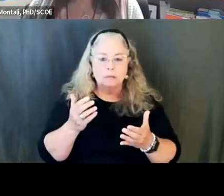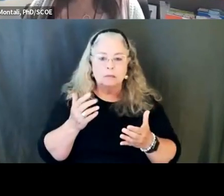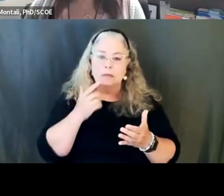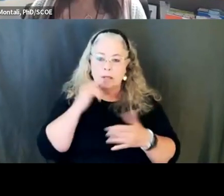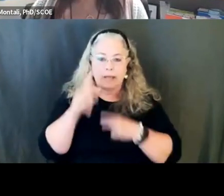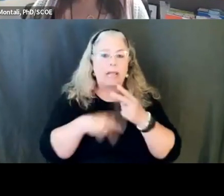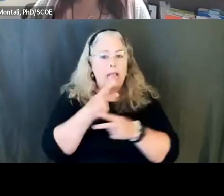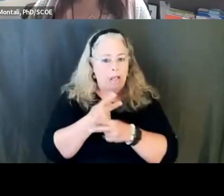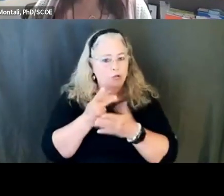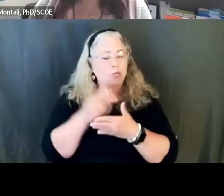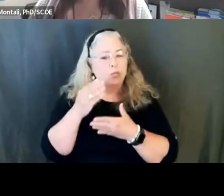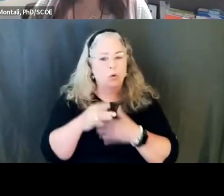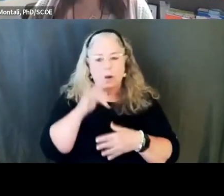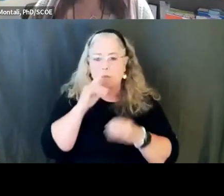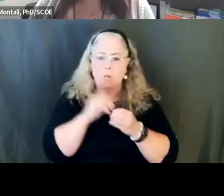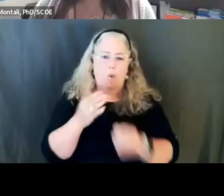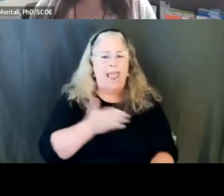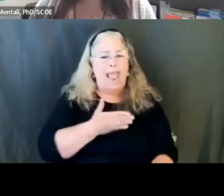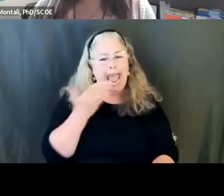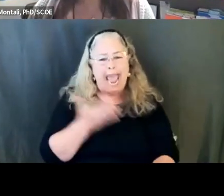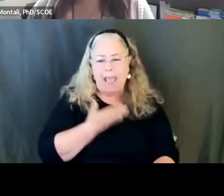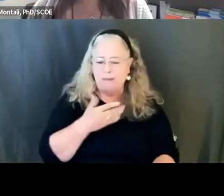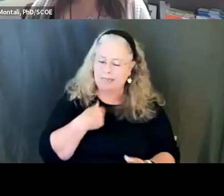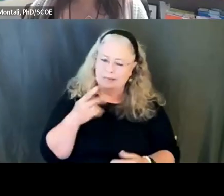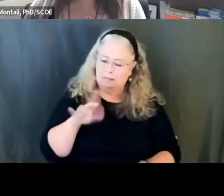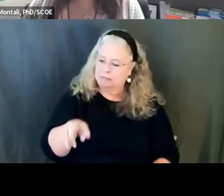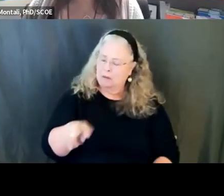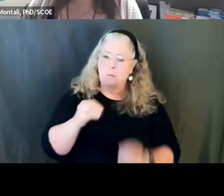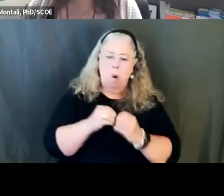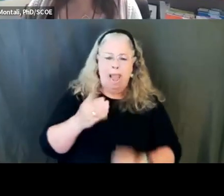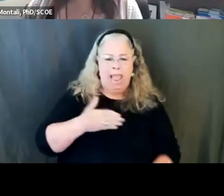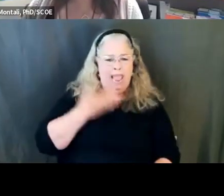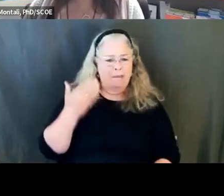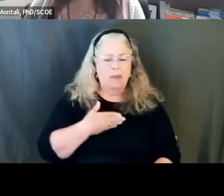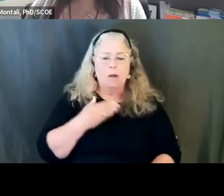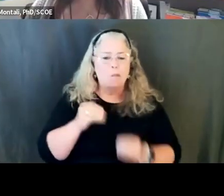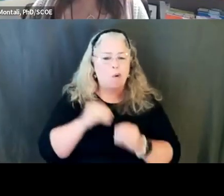program. The kids are much more happier it seems to me right and there's just joy. They love their